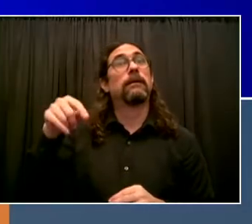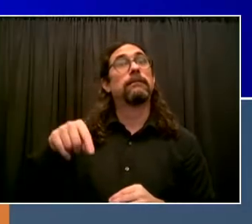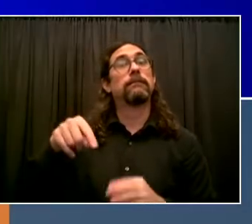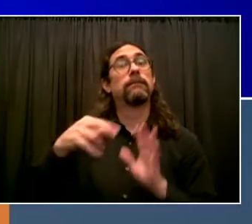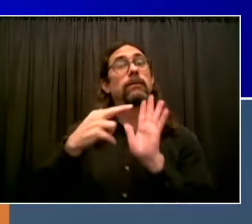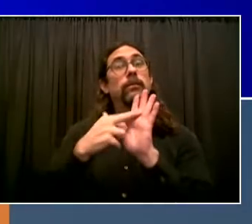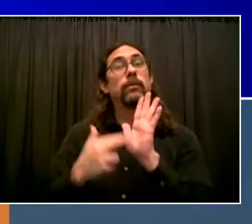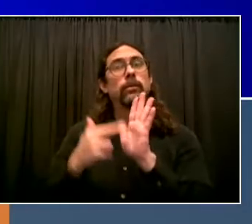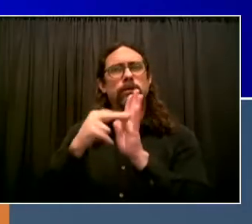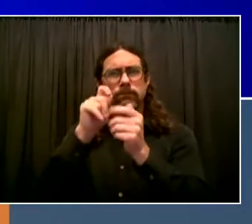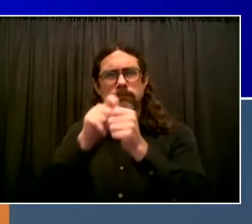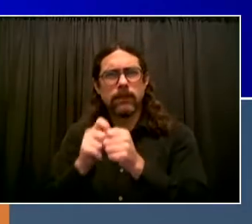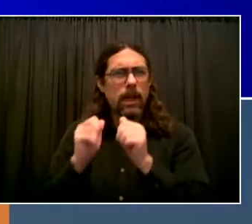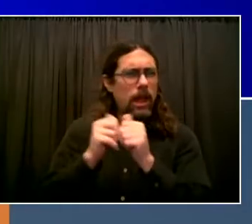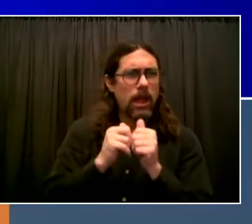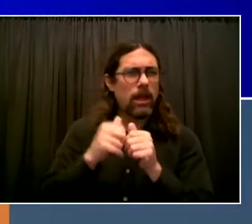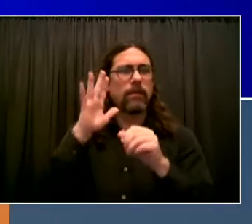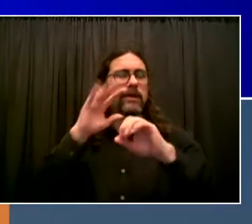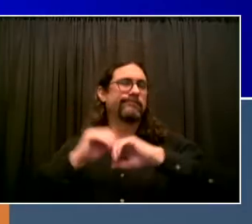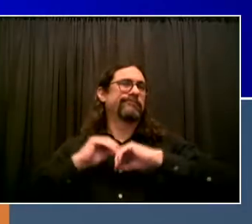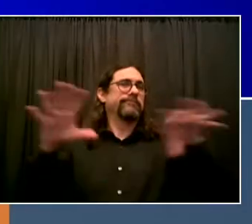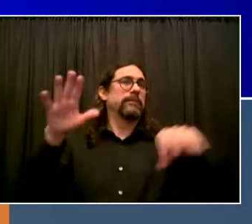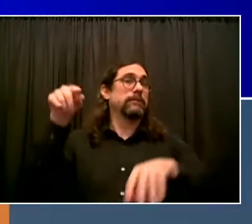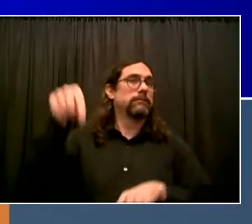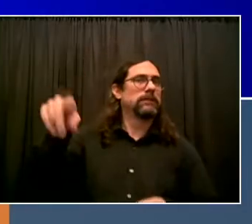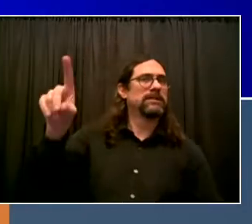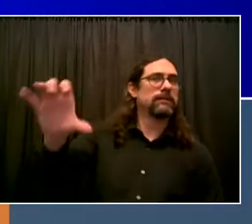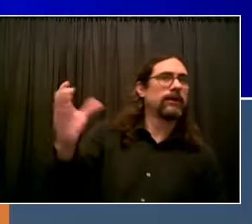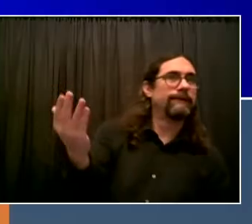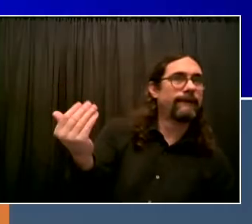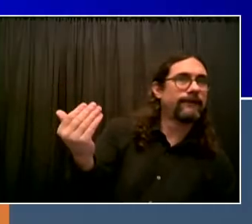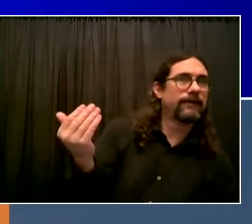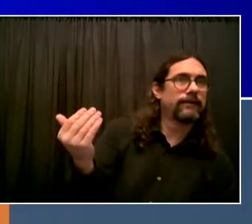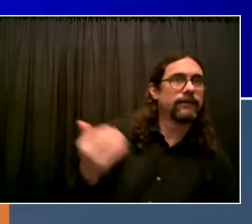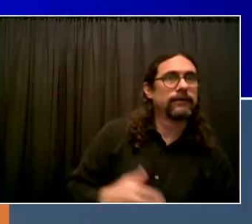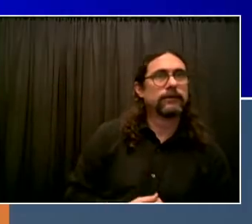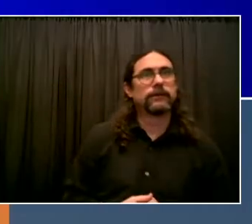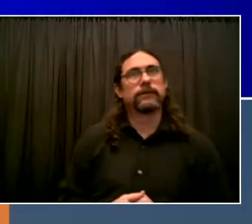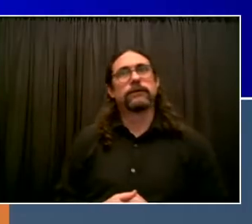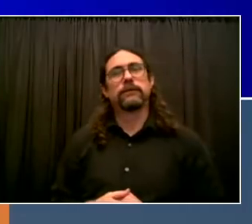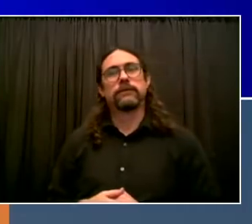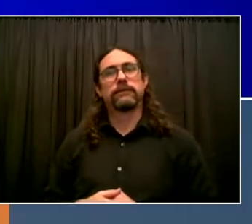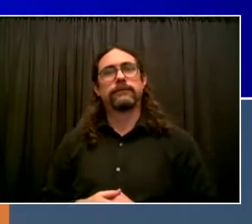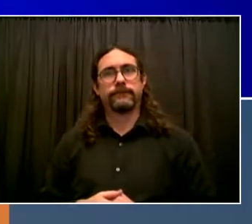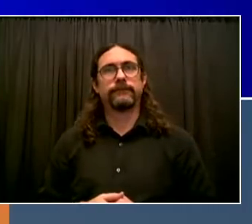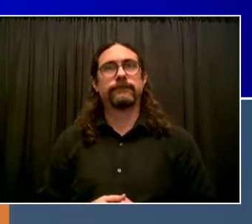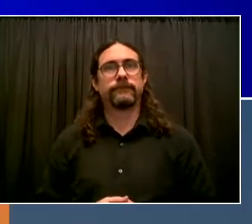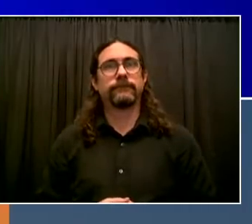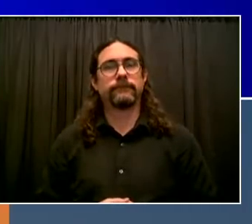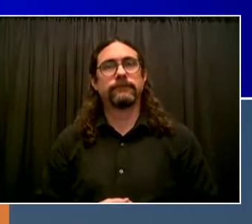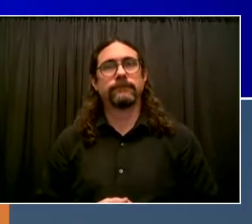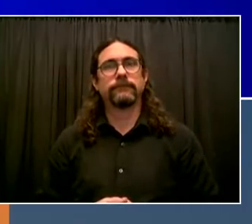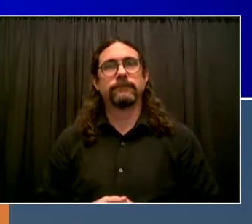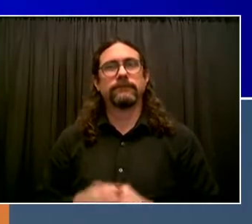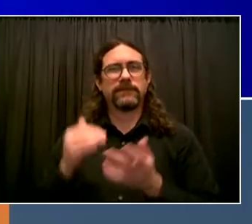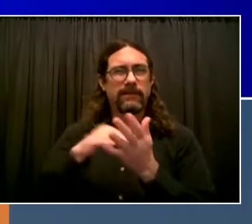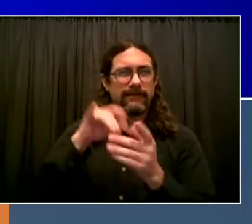ROLES WILL COME OUT DECEMBER 15. WE WANT TO HAVE A COLLABORATIVE PROCESS AND WE